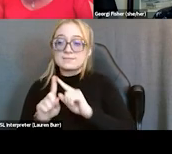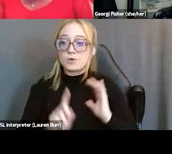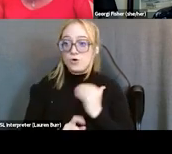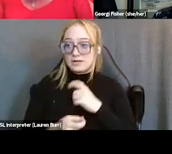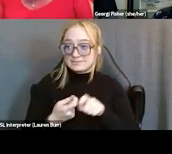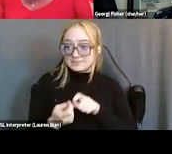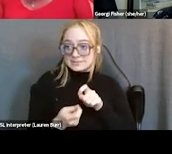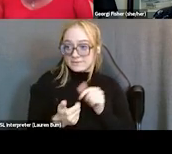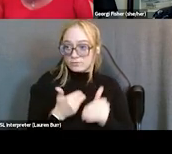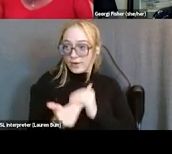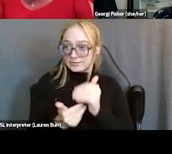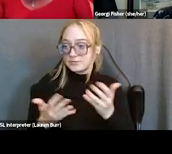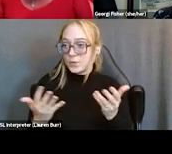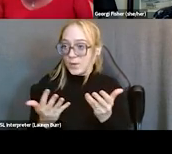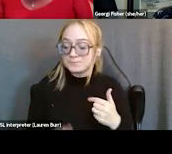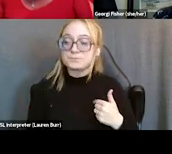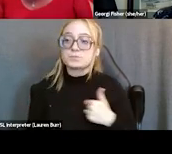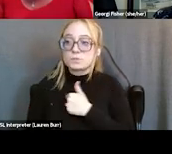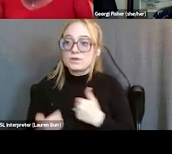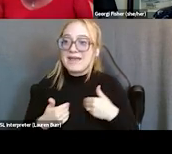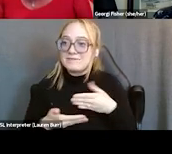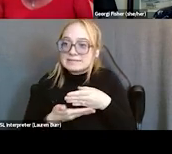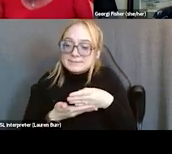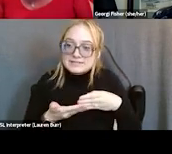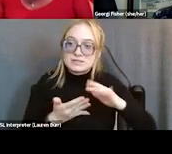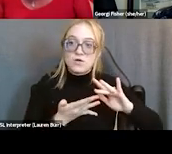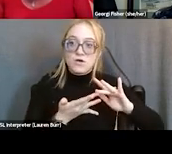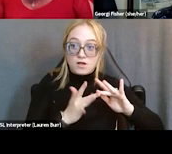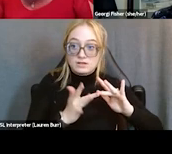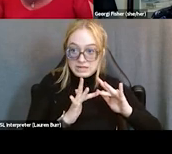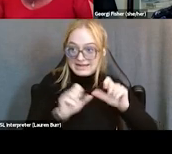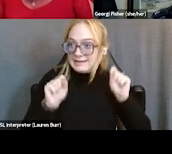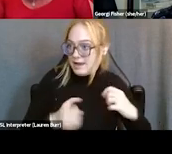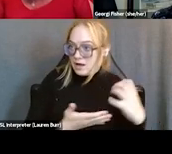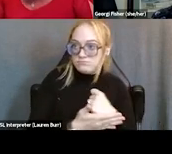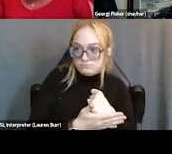to do the pieces of the application online that can be done online and then the rest of the packet